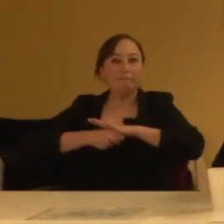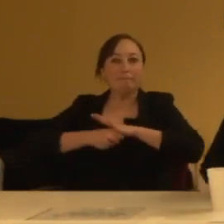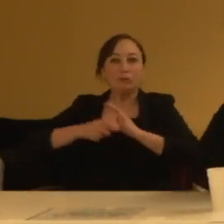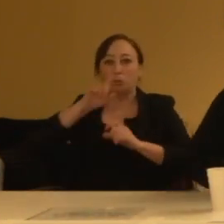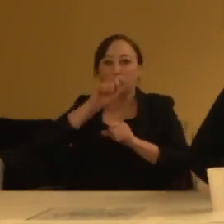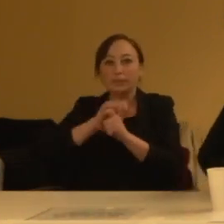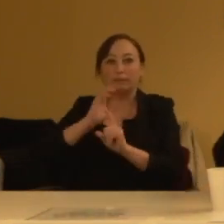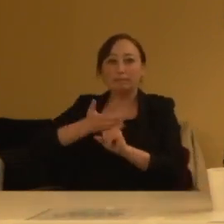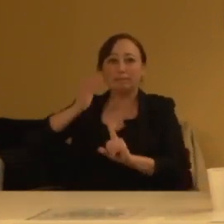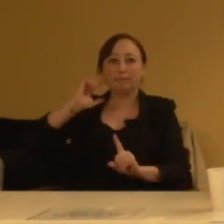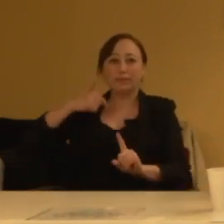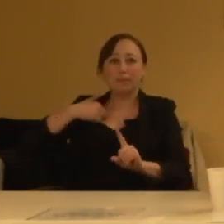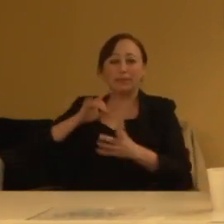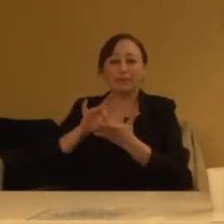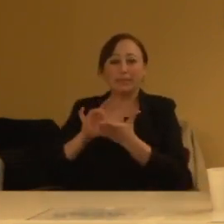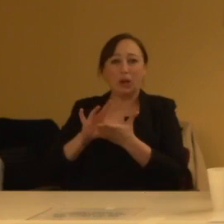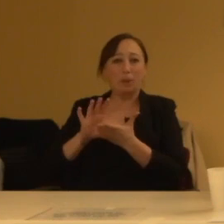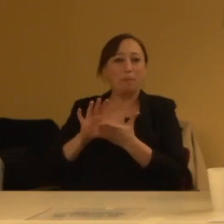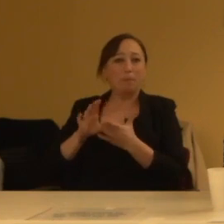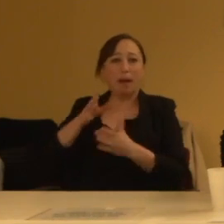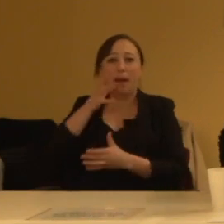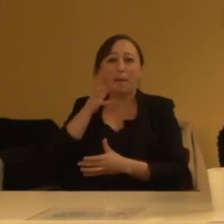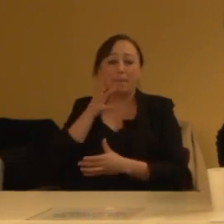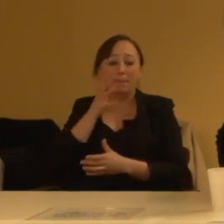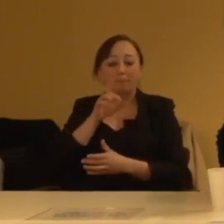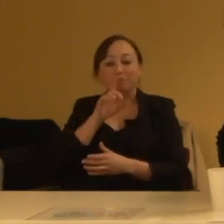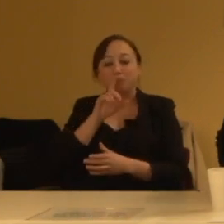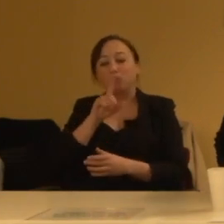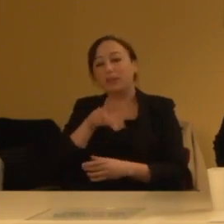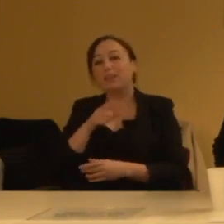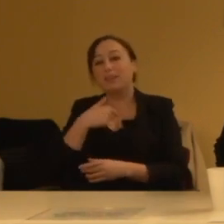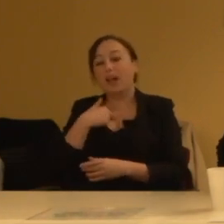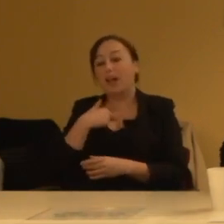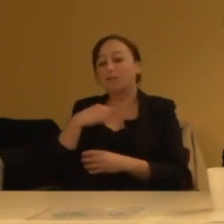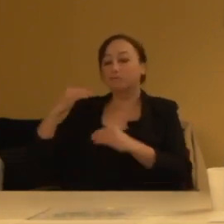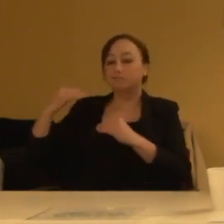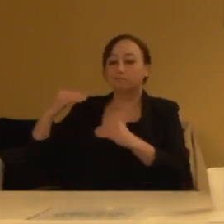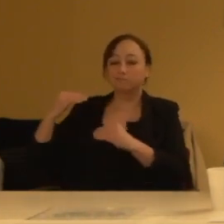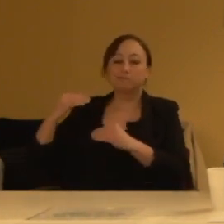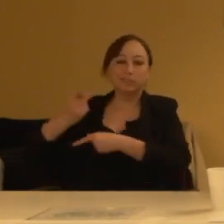Now my kid actually doesn't play soccer, but I spend a lot of time parenting now these days.